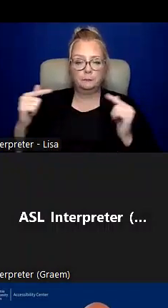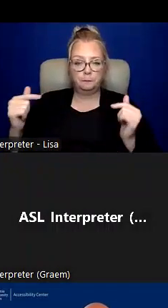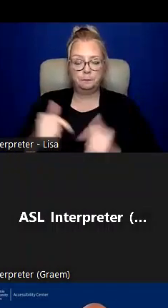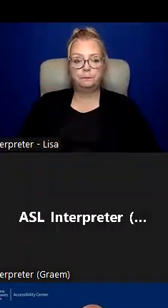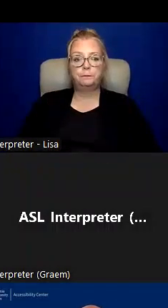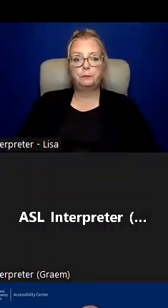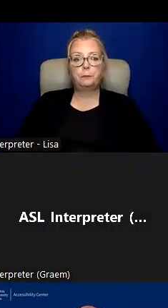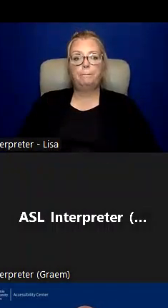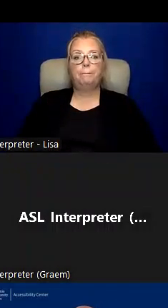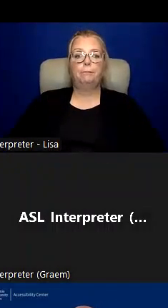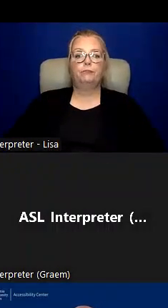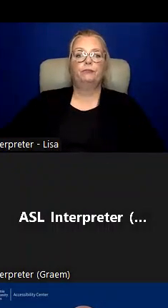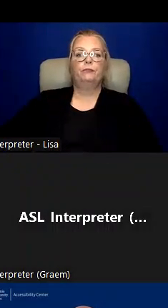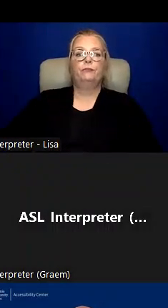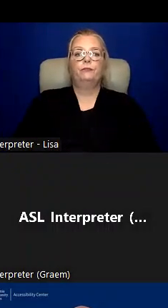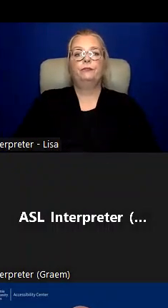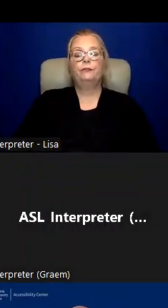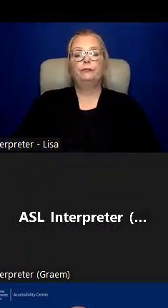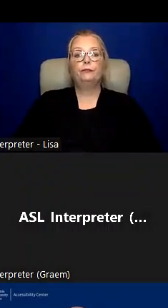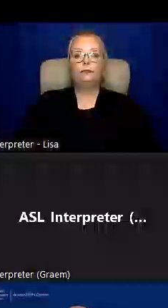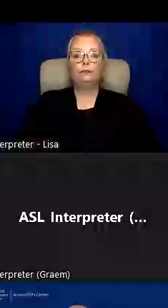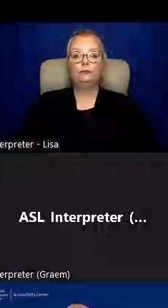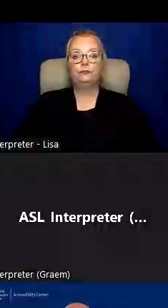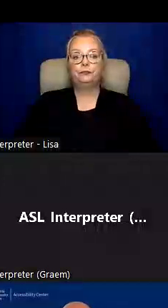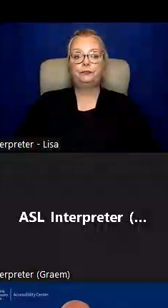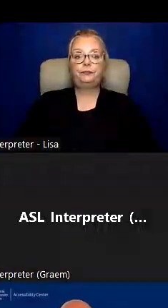So from the get-go, I'm going to be using the term